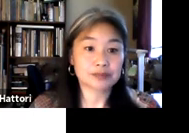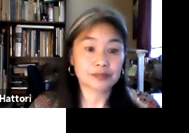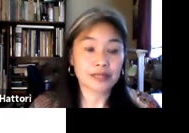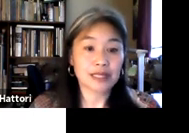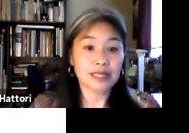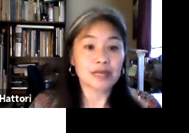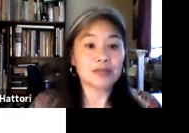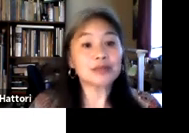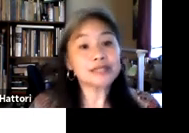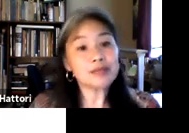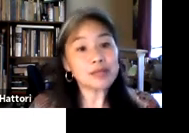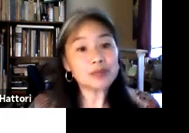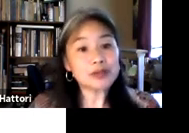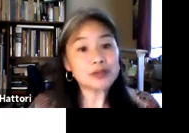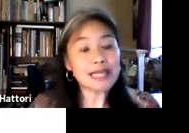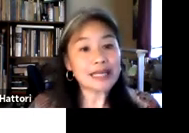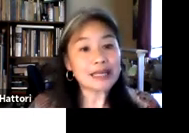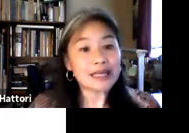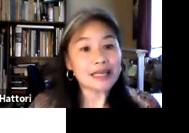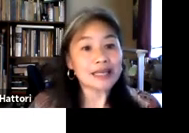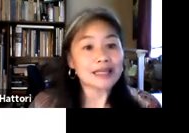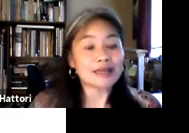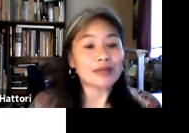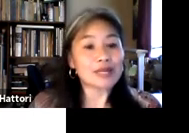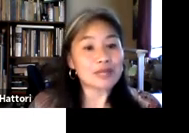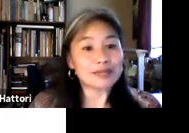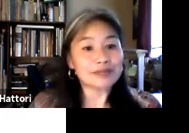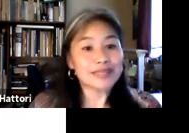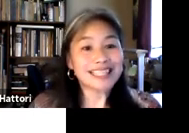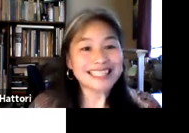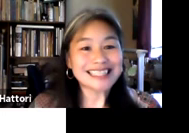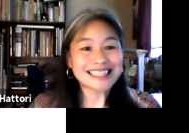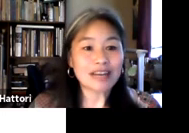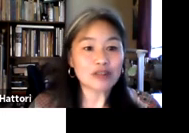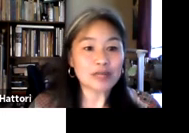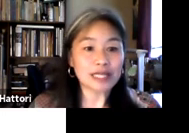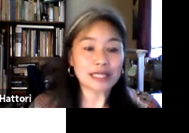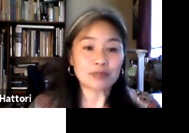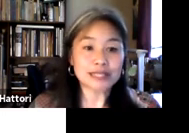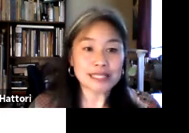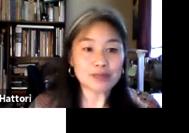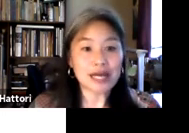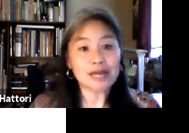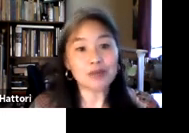telling that, you know, at this time, a similar action was not brought against Italian Americans or German Americans,